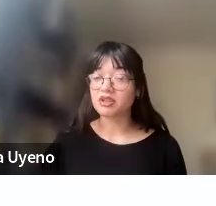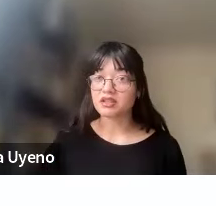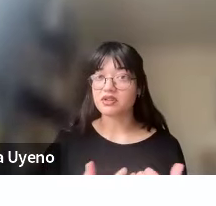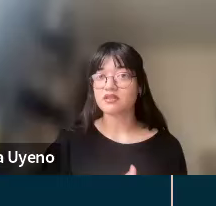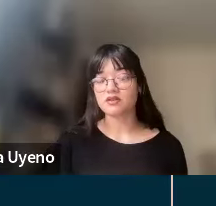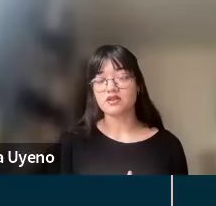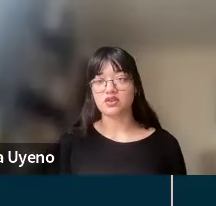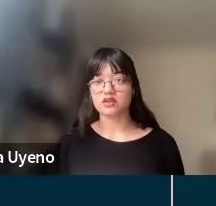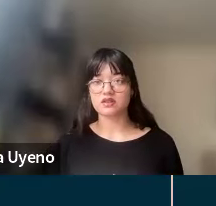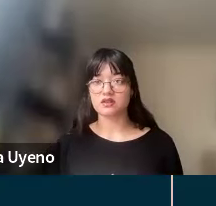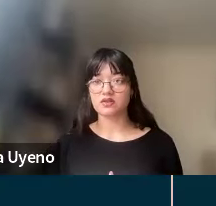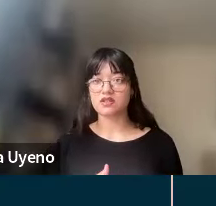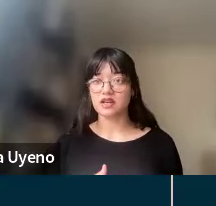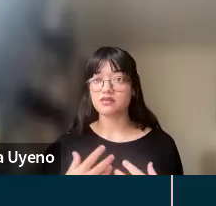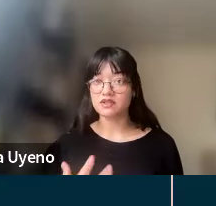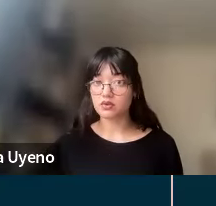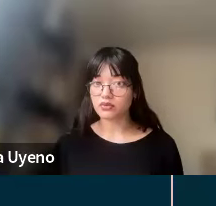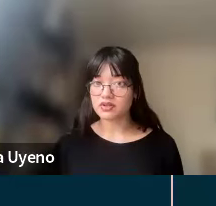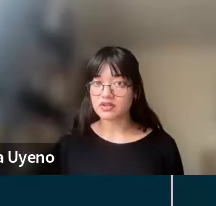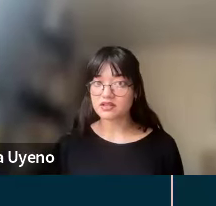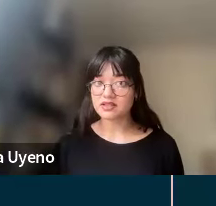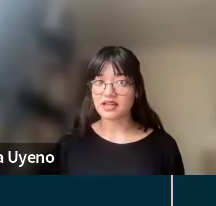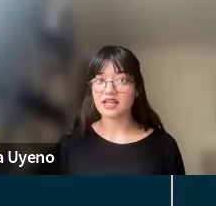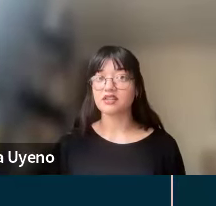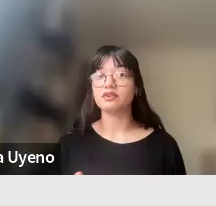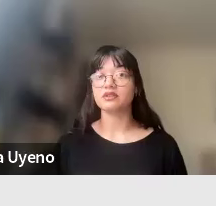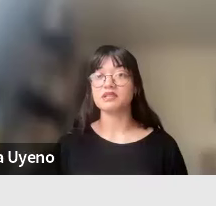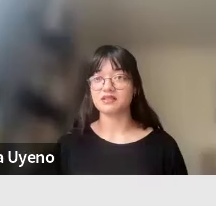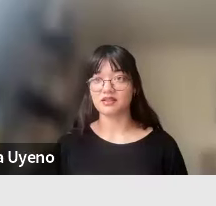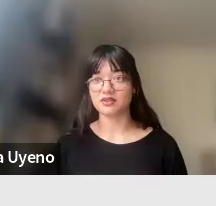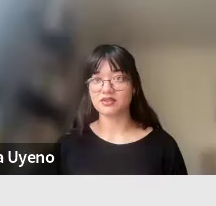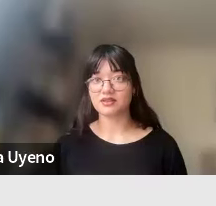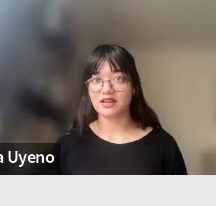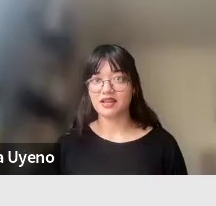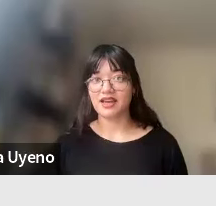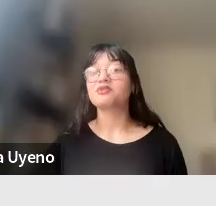the ability of our cells and neurons to detect physical forces can and convert it into signals.